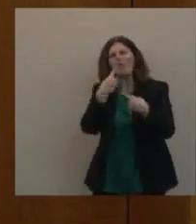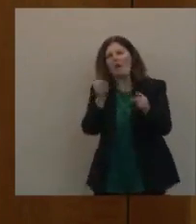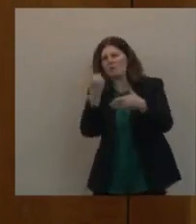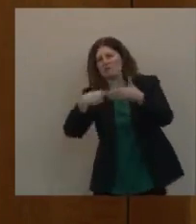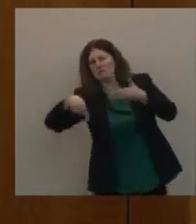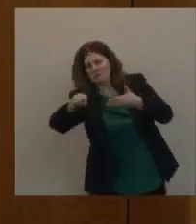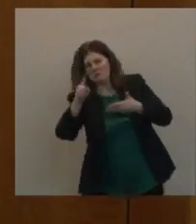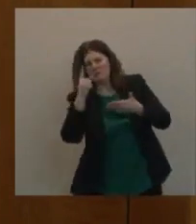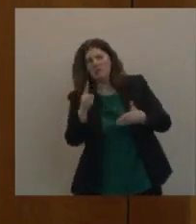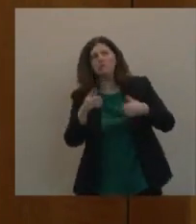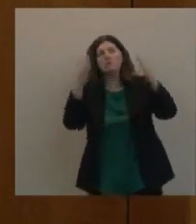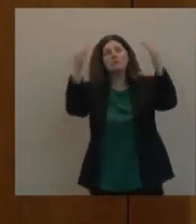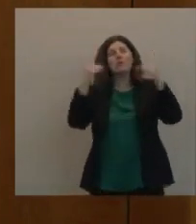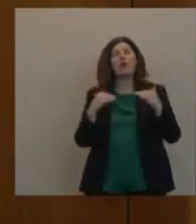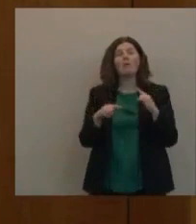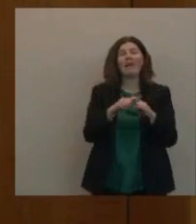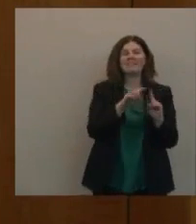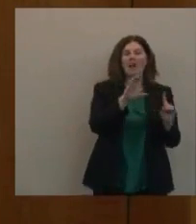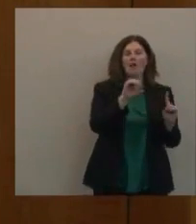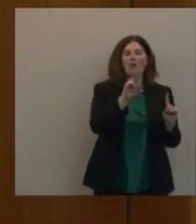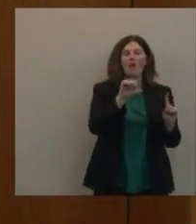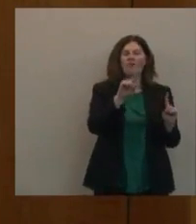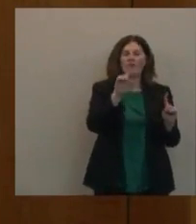TO ACTUALLY NEGOTIATE AN ARRANGEMENT.